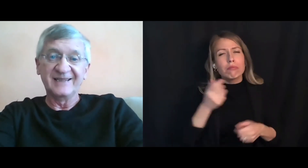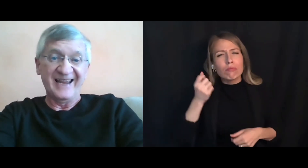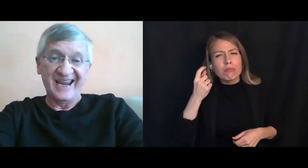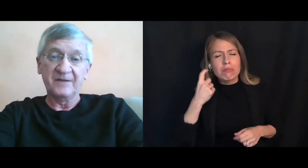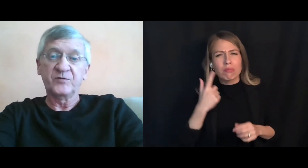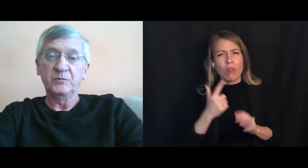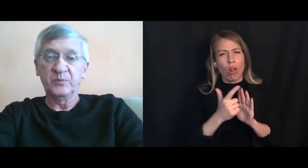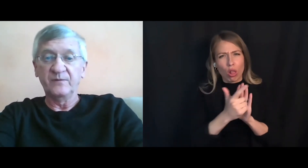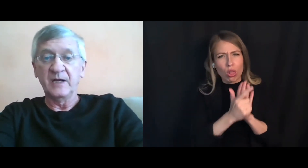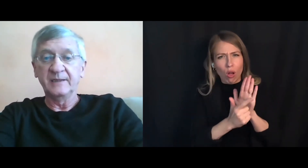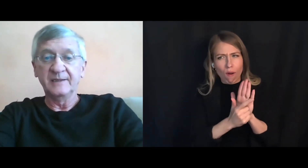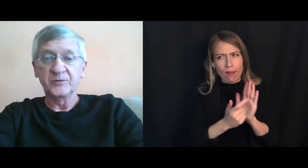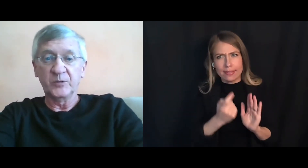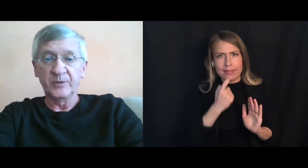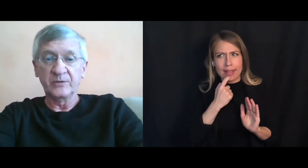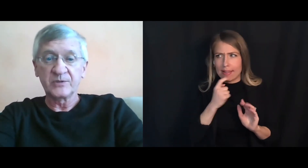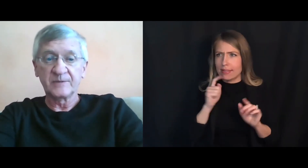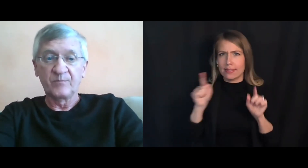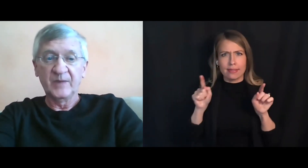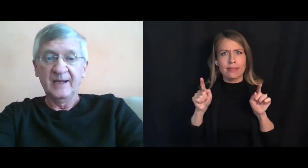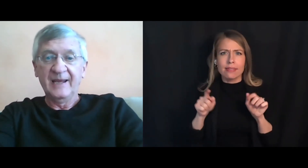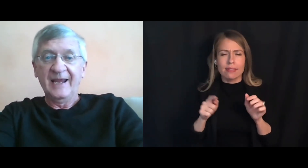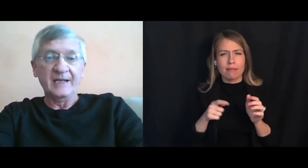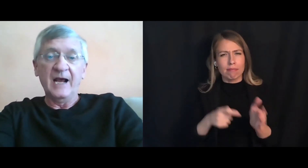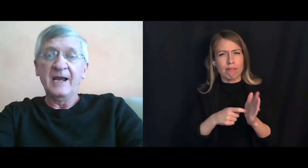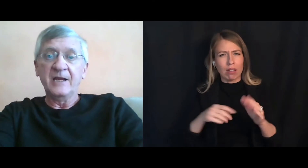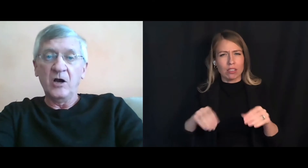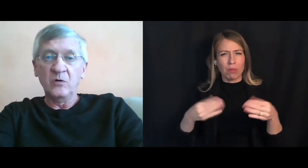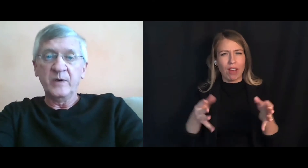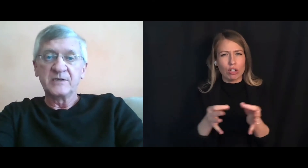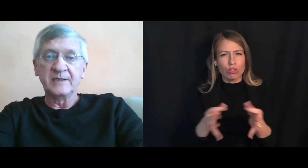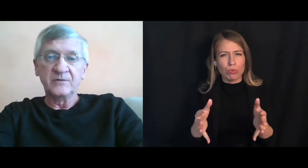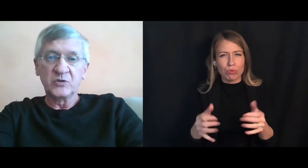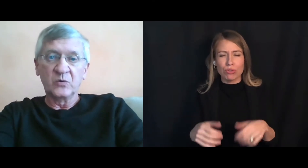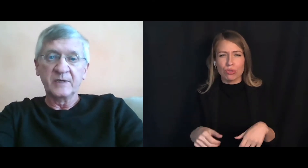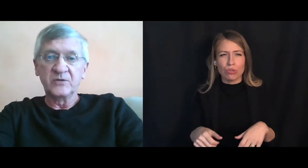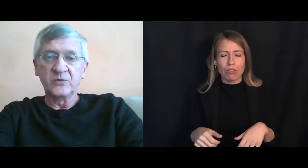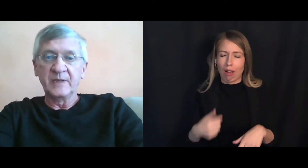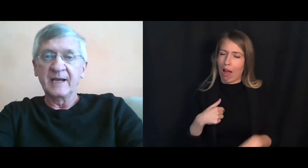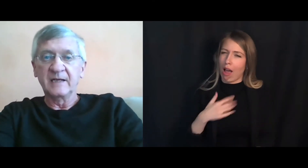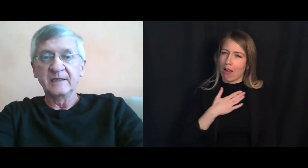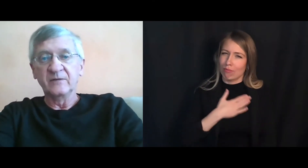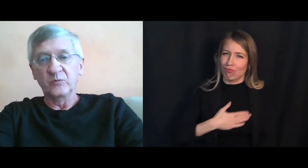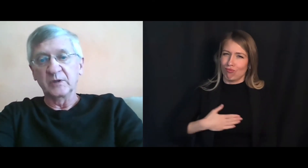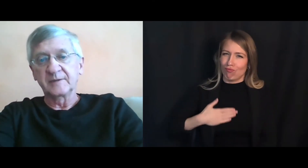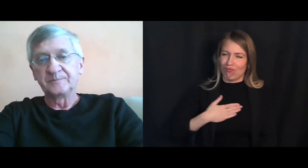that they have to provide interpreters, and I always enjoyed doing that kind of work.